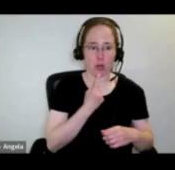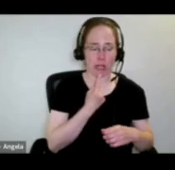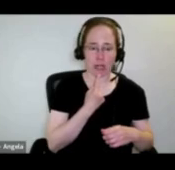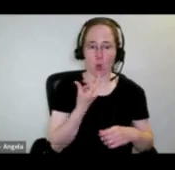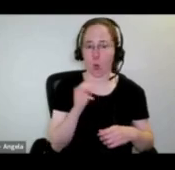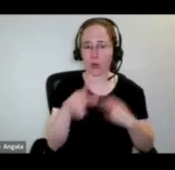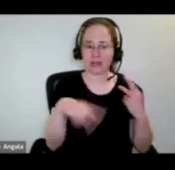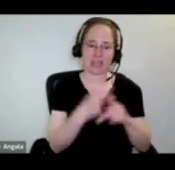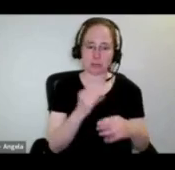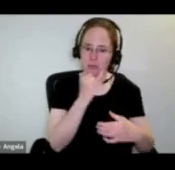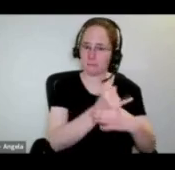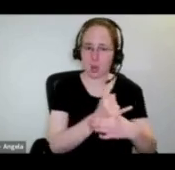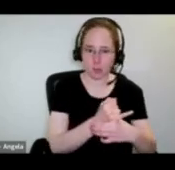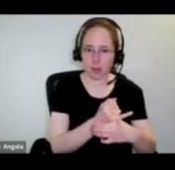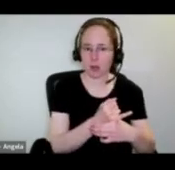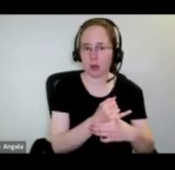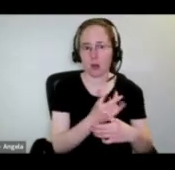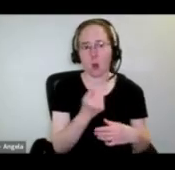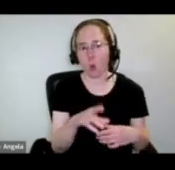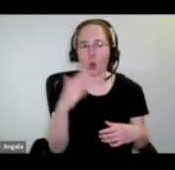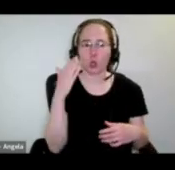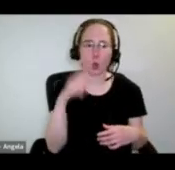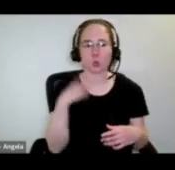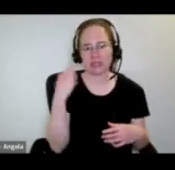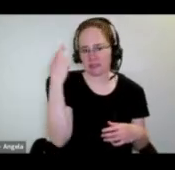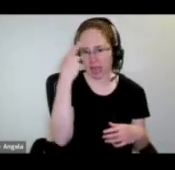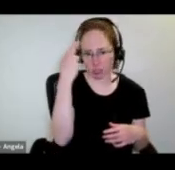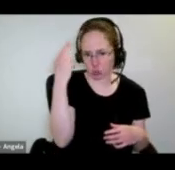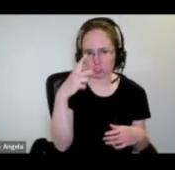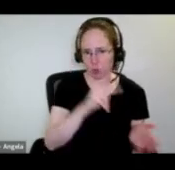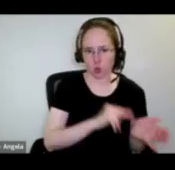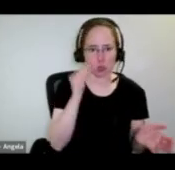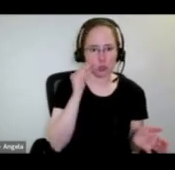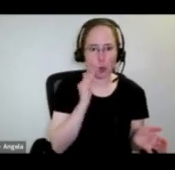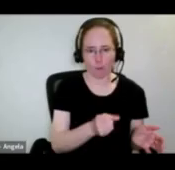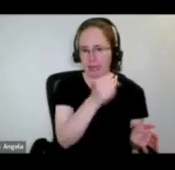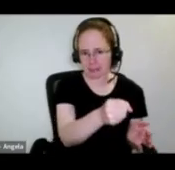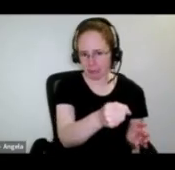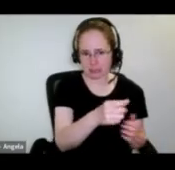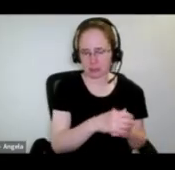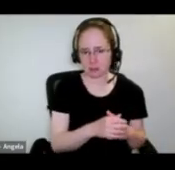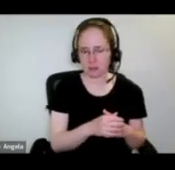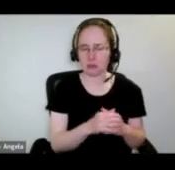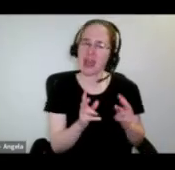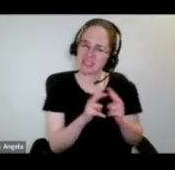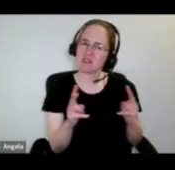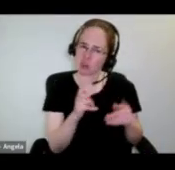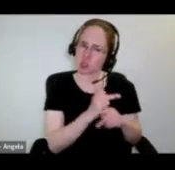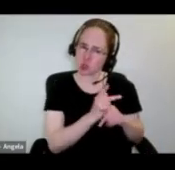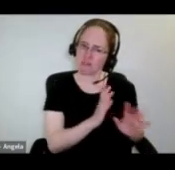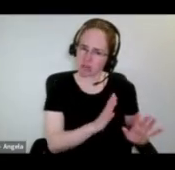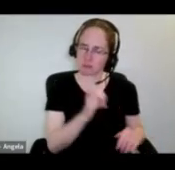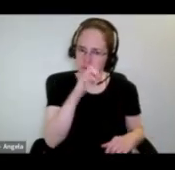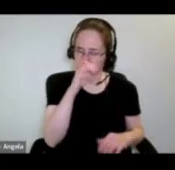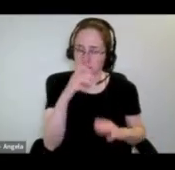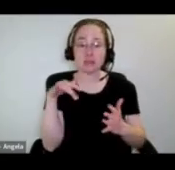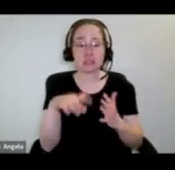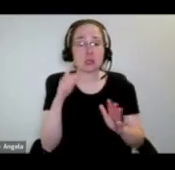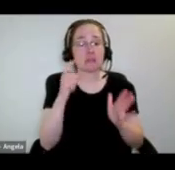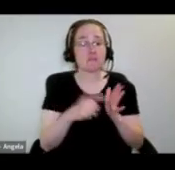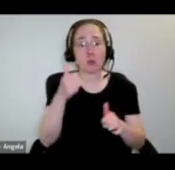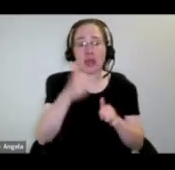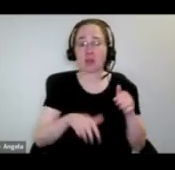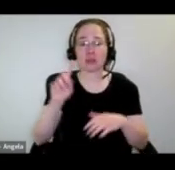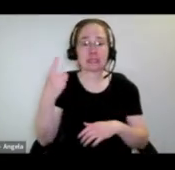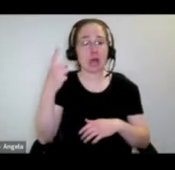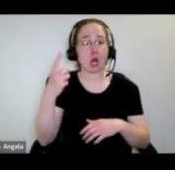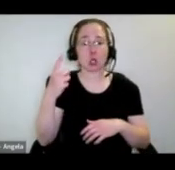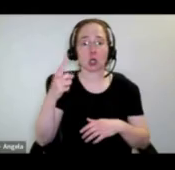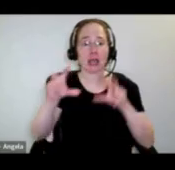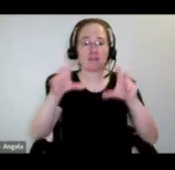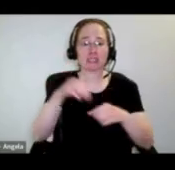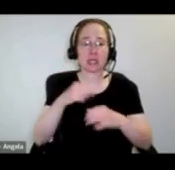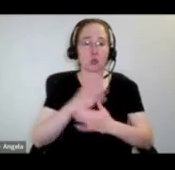David Watkins: The Advancing States calculation does not include severity, or types of impairment, or consider known risk factors for nursing home placements. It's very conservative.